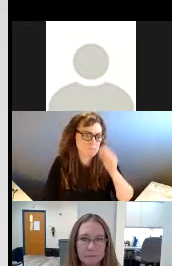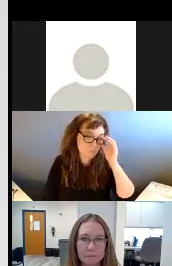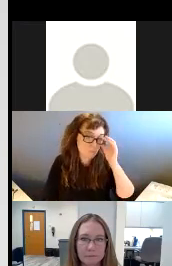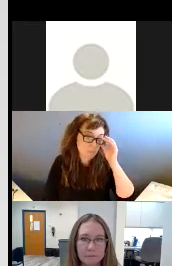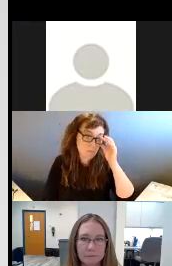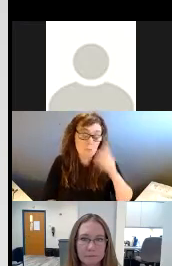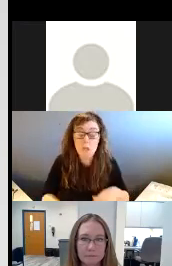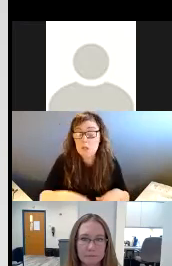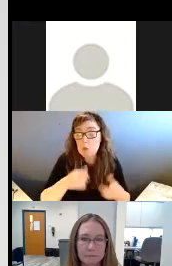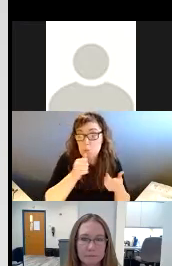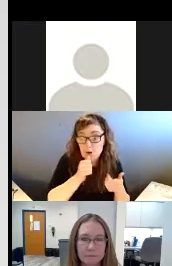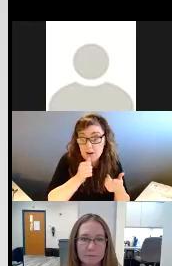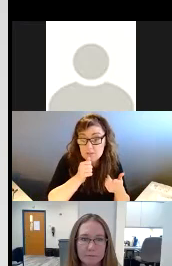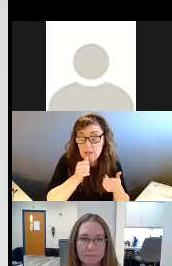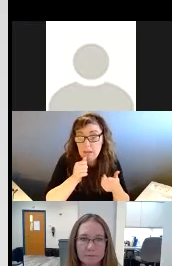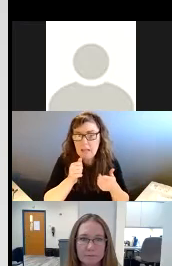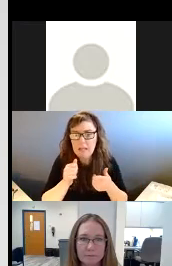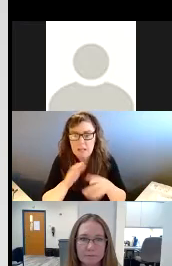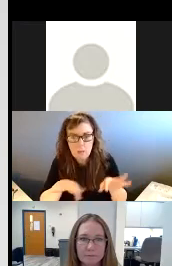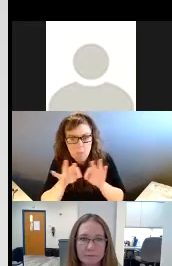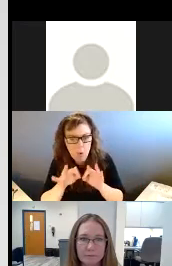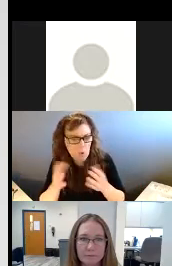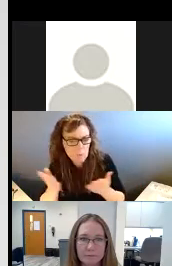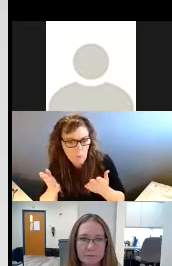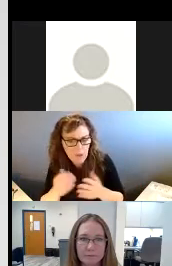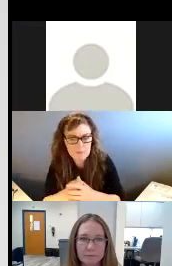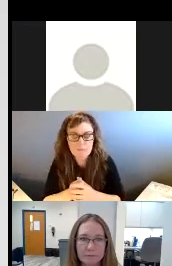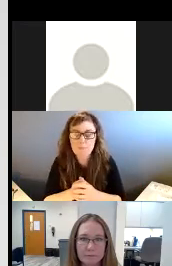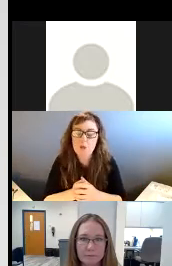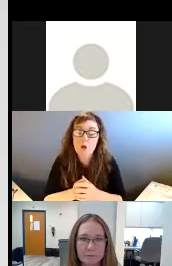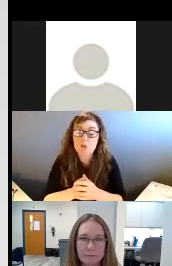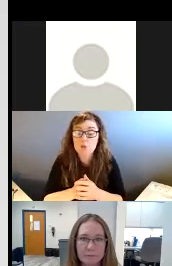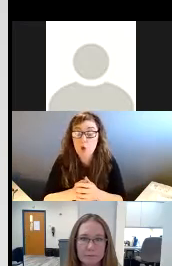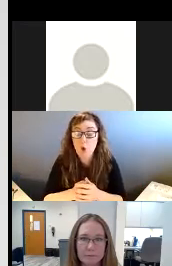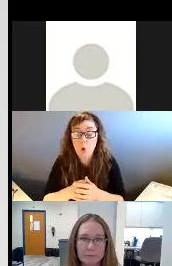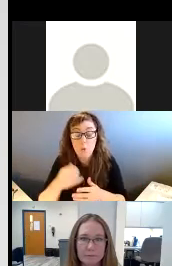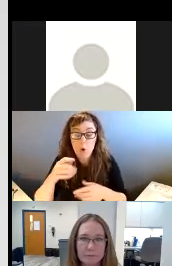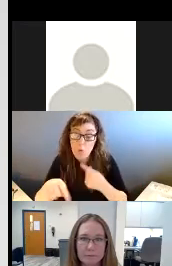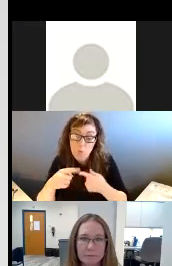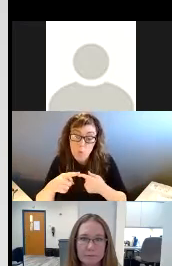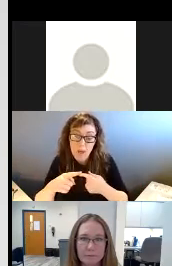VIRTUAL SERVICE WOULD BE SCREEN SHARING. SO, THE HOST HAS CONTROL OF WHO CAN SHARE THEIR SCREEN.